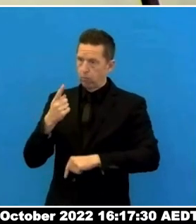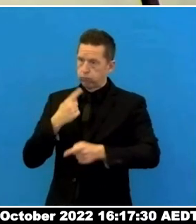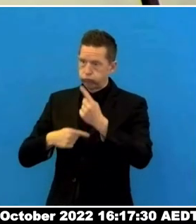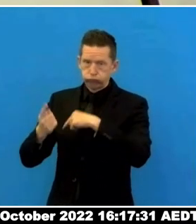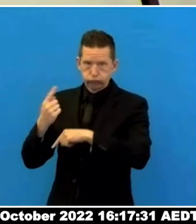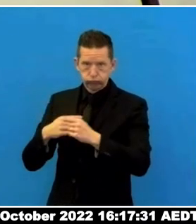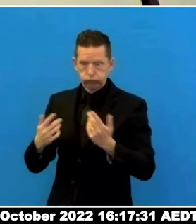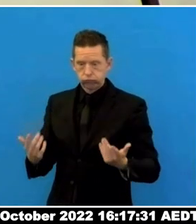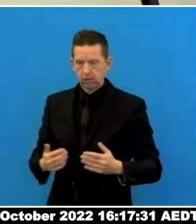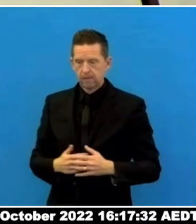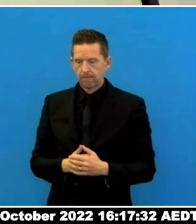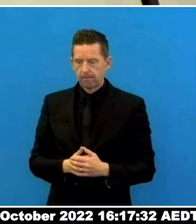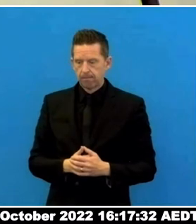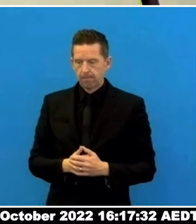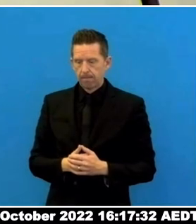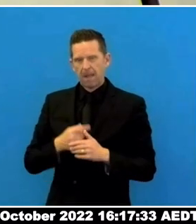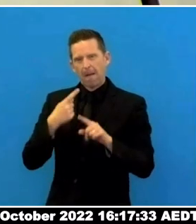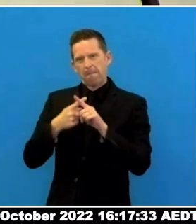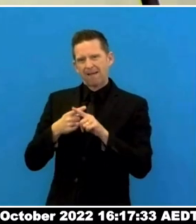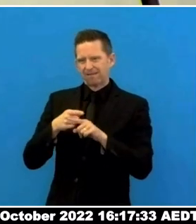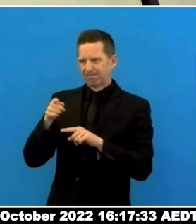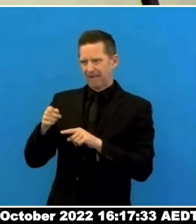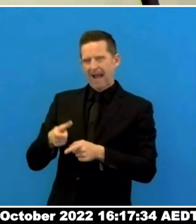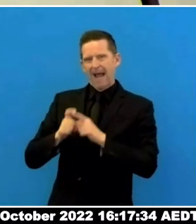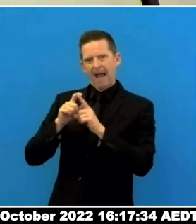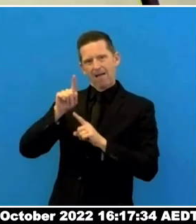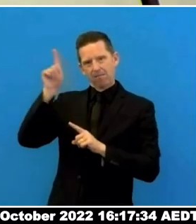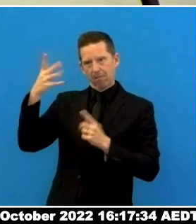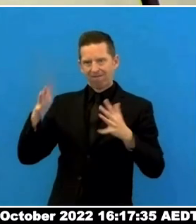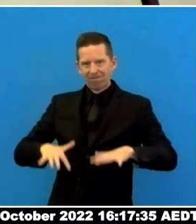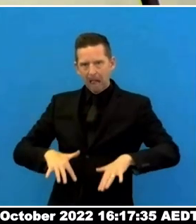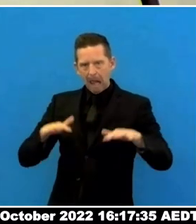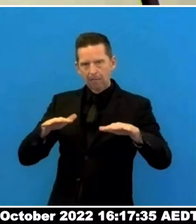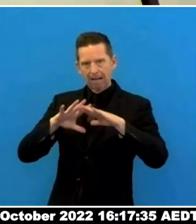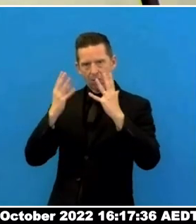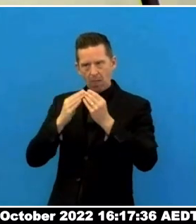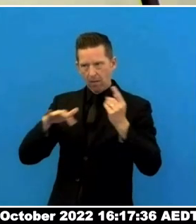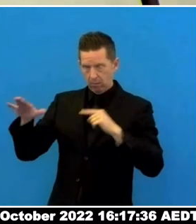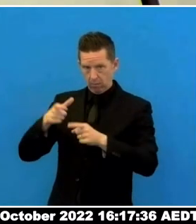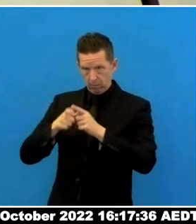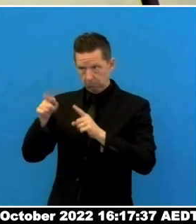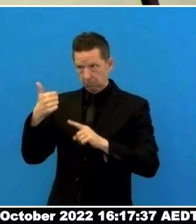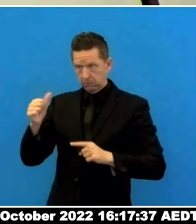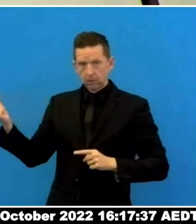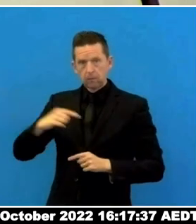so that it must have been very difficult for you to come here to Melbourne to give evidence.